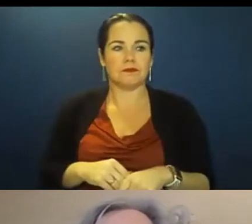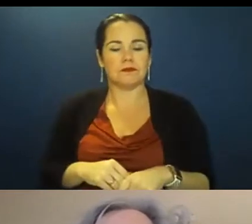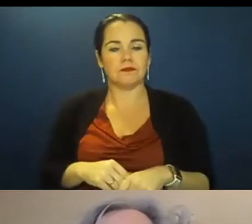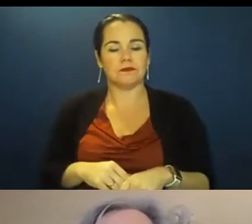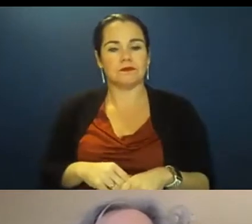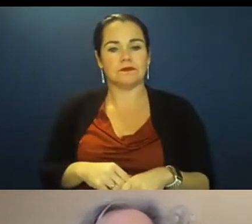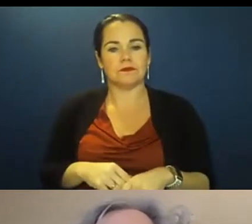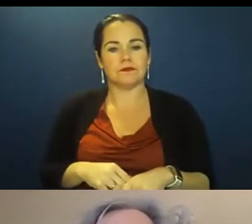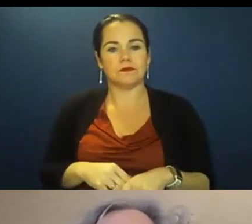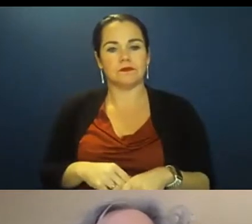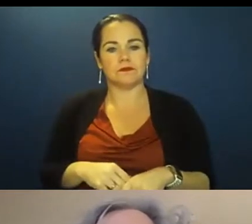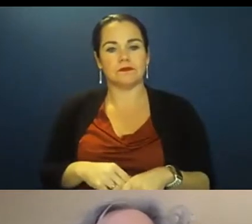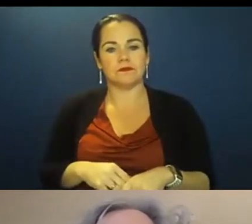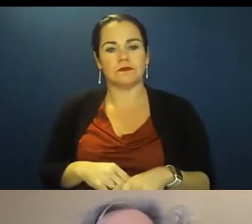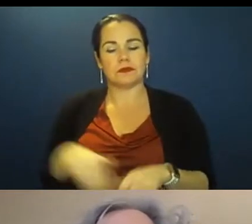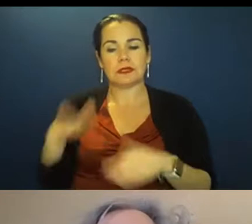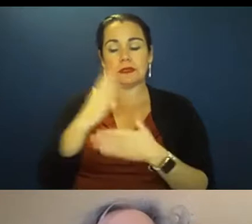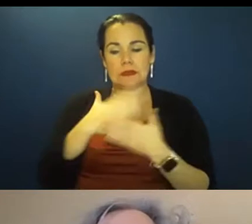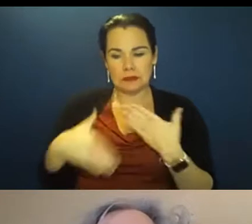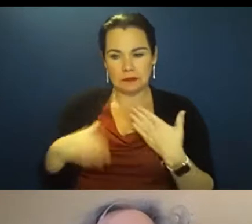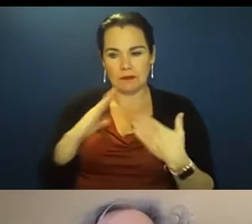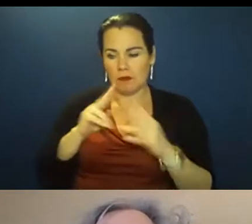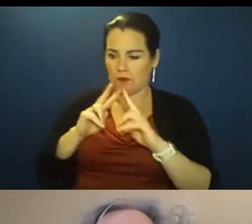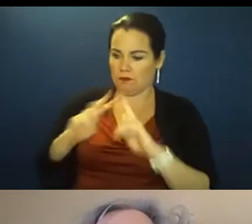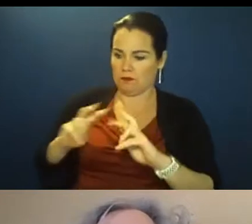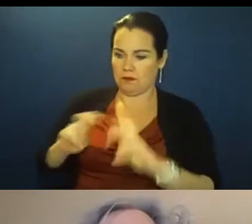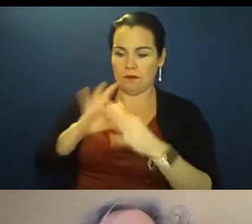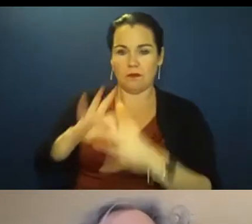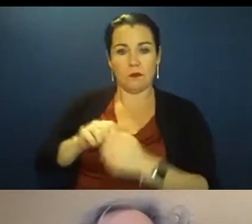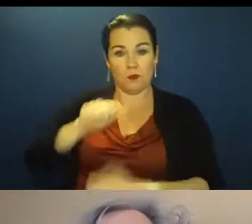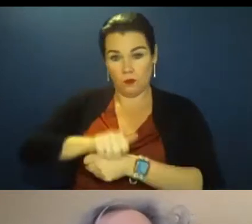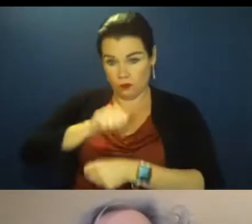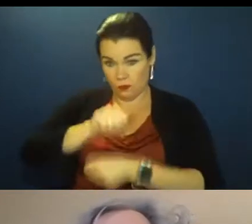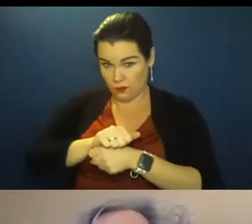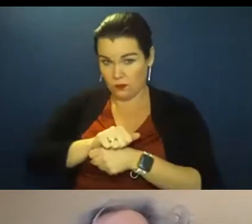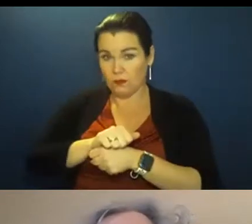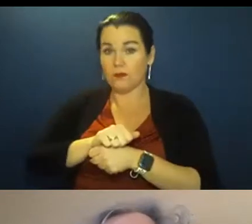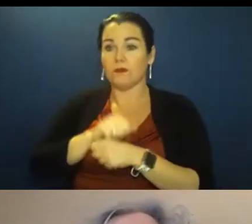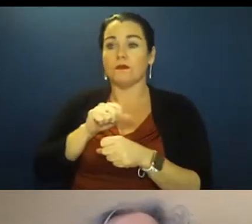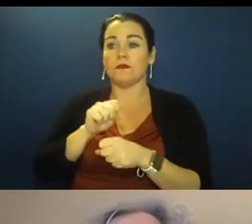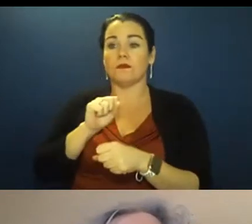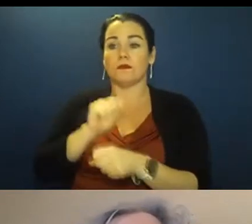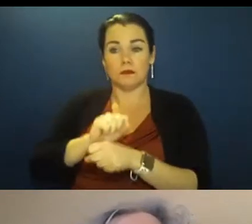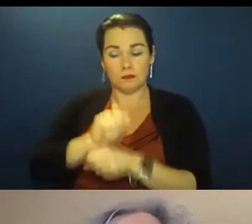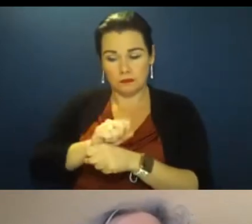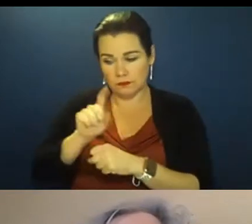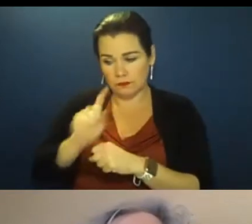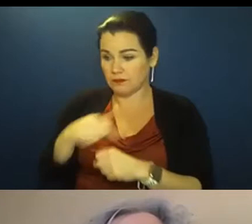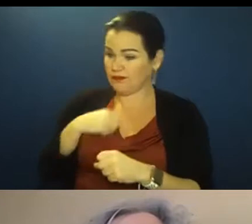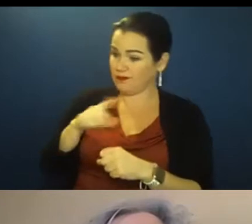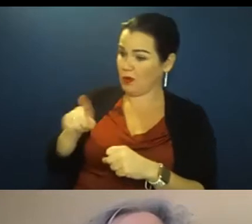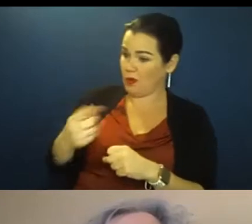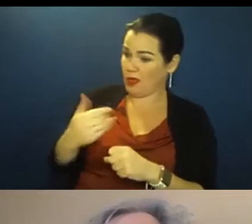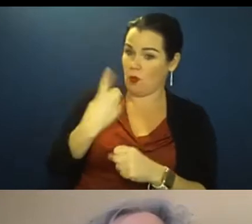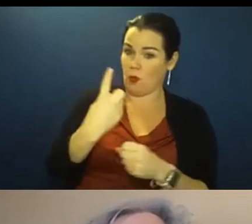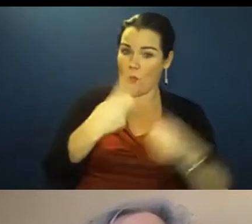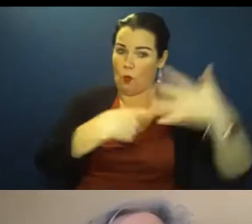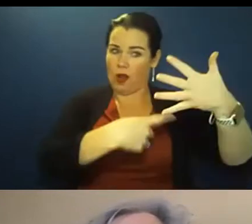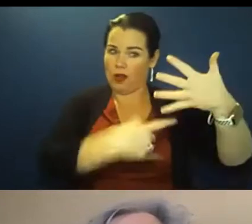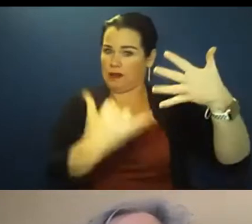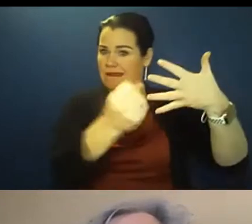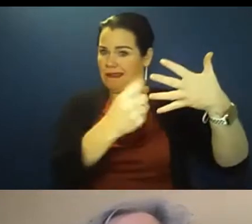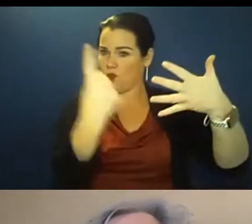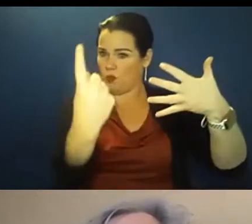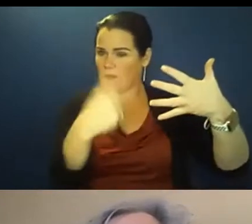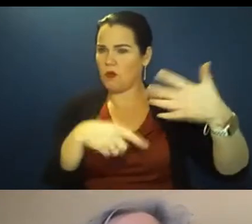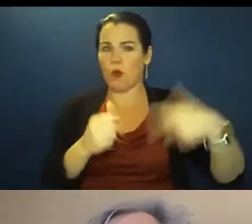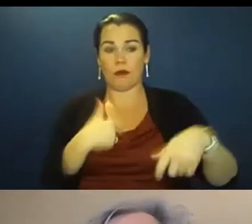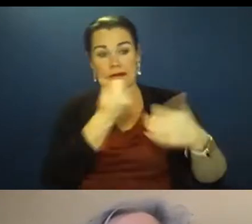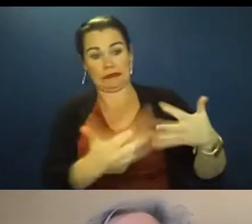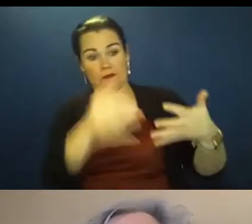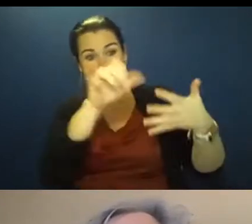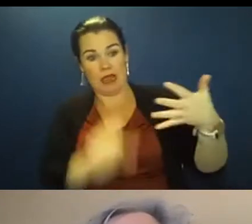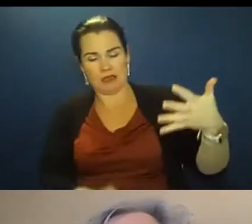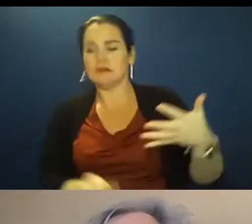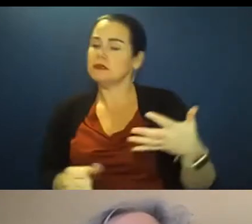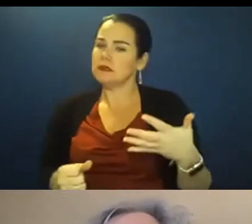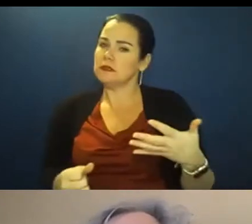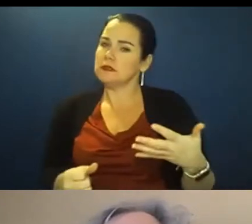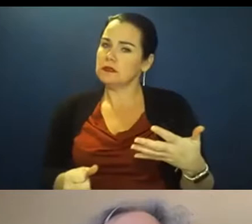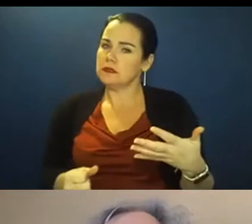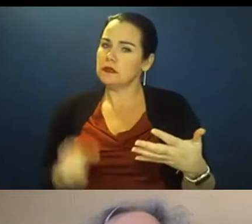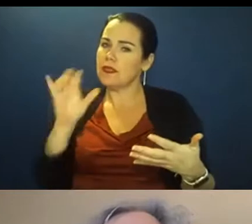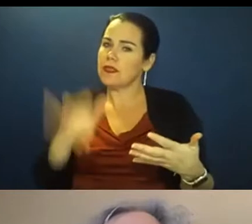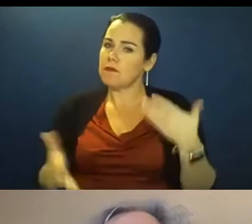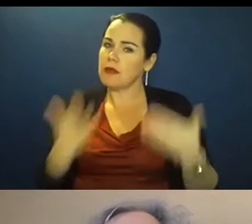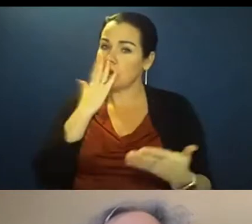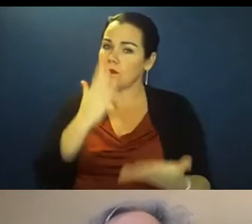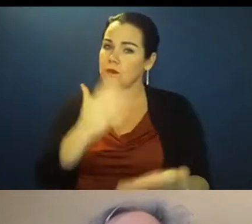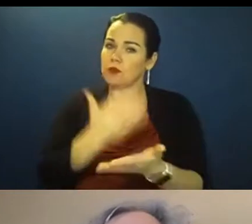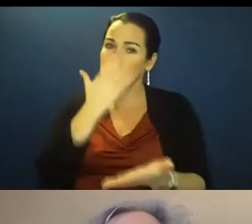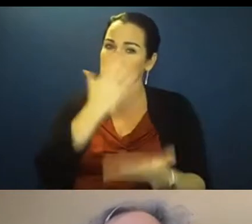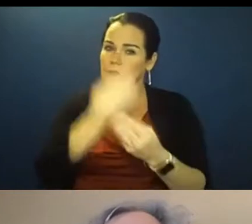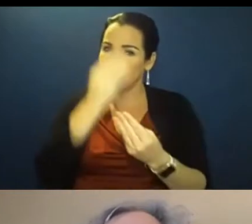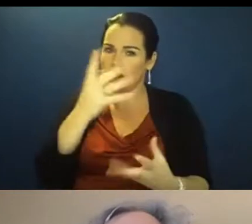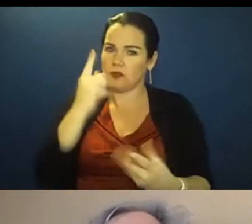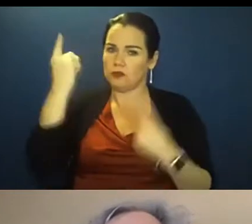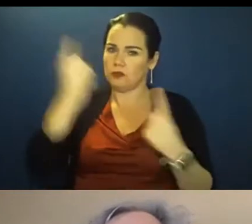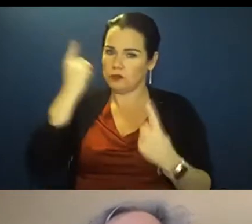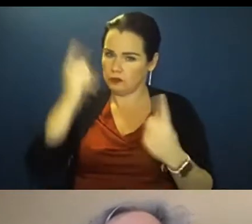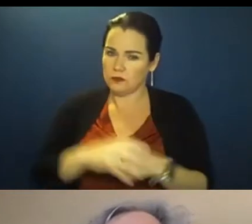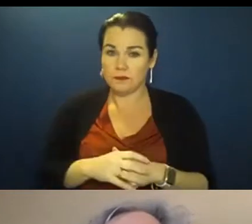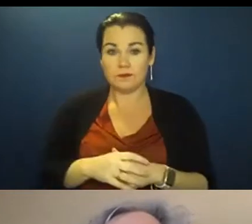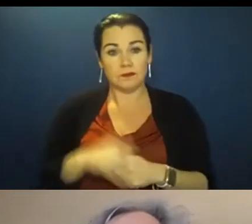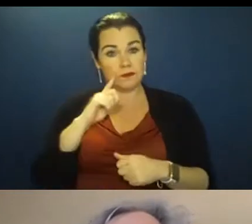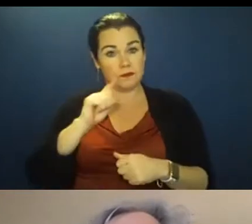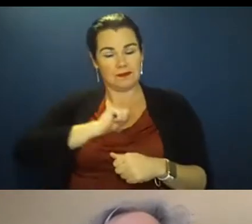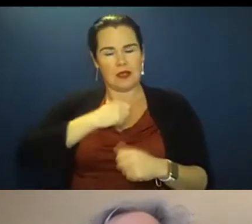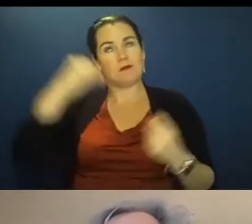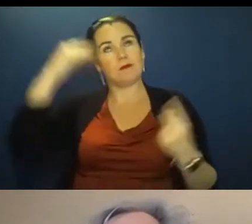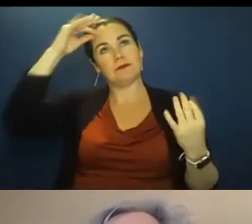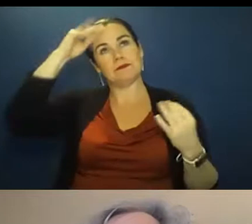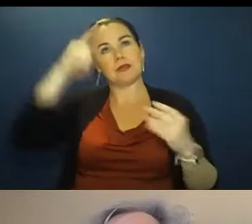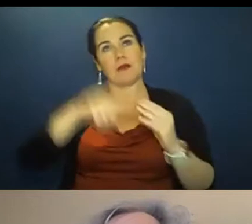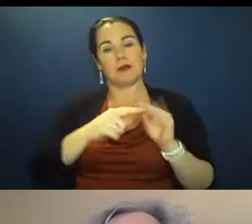when looking at employment, for instance, looking whether someone only has one impairment reported or do they have multiple, that can be useful to look at. I was actually considering presenting some differences by disability type when looking at the access to medical care question